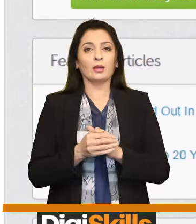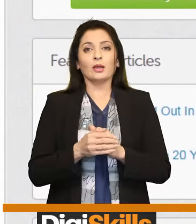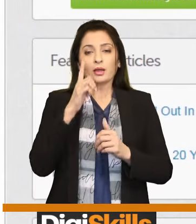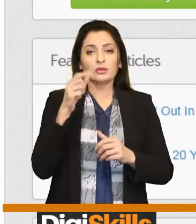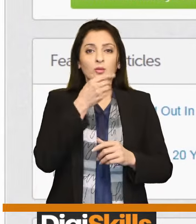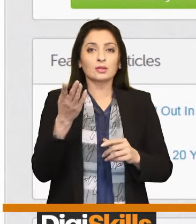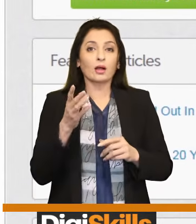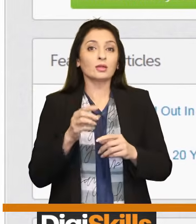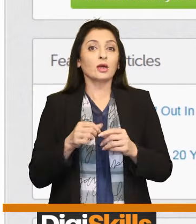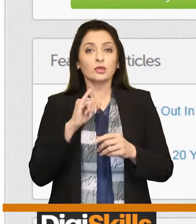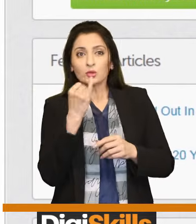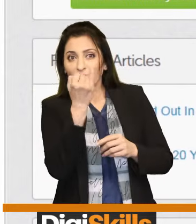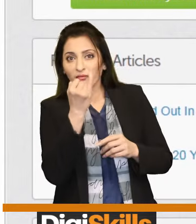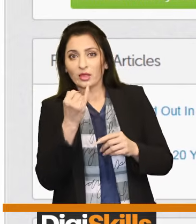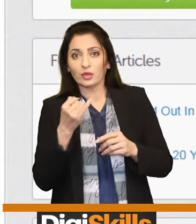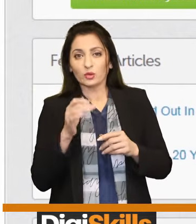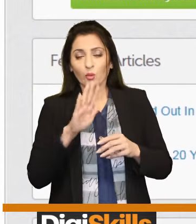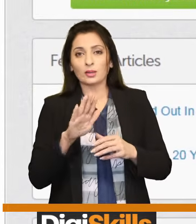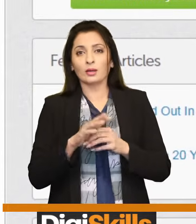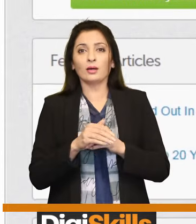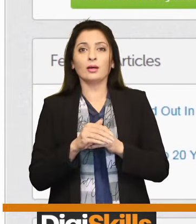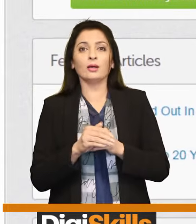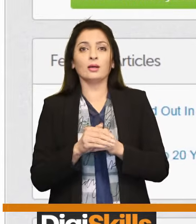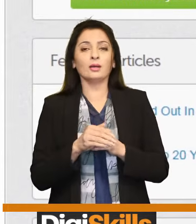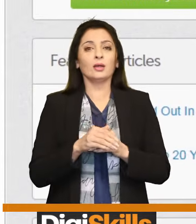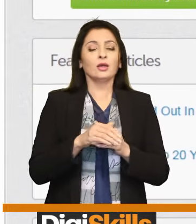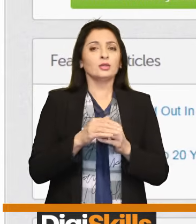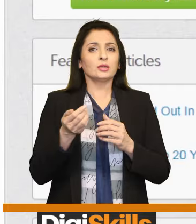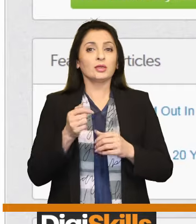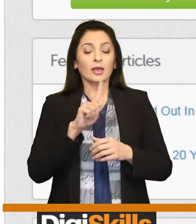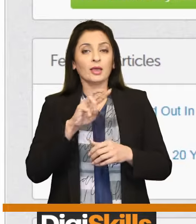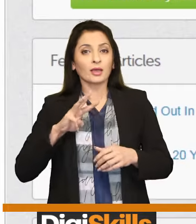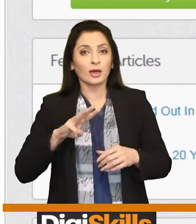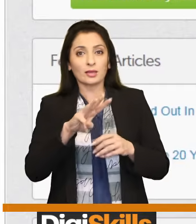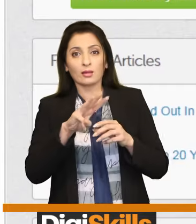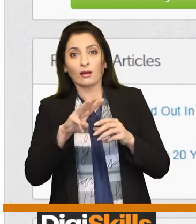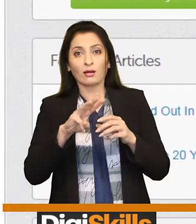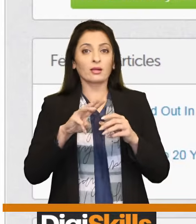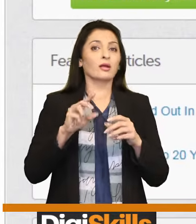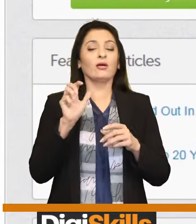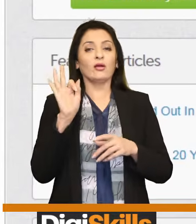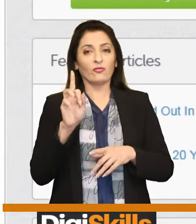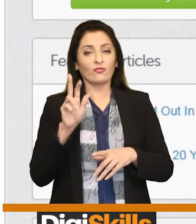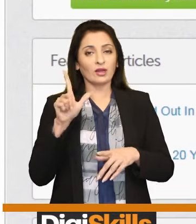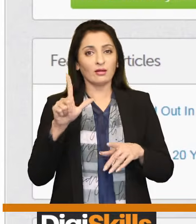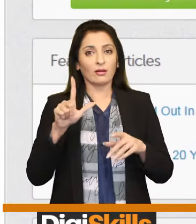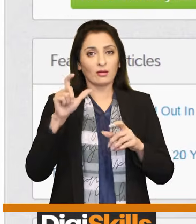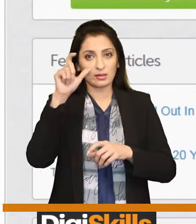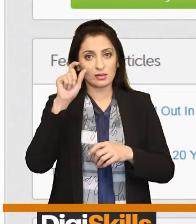this survey was conducted to gather information from over 1000 freelance designers from around the world.